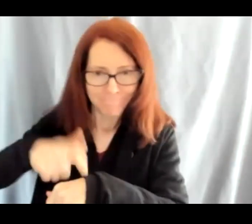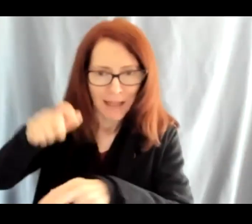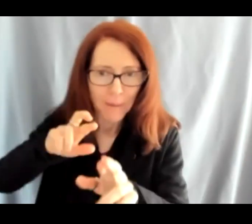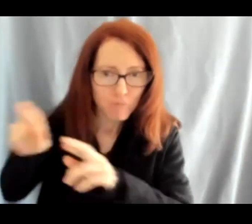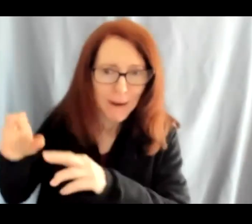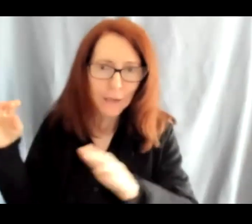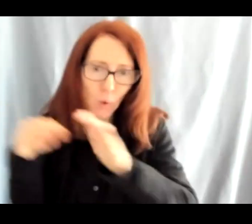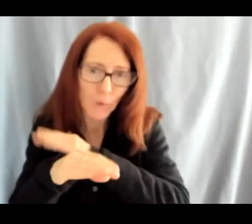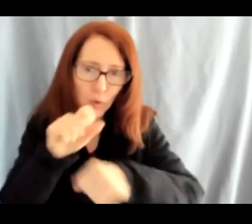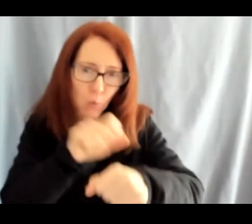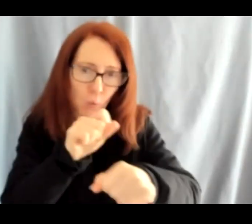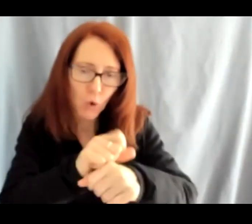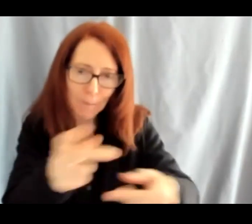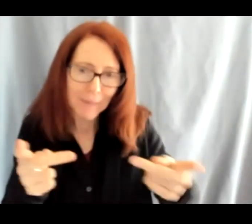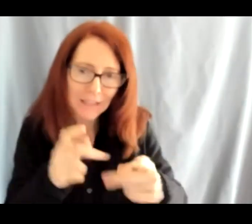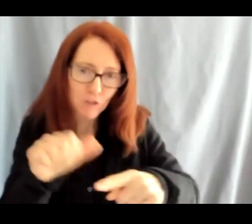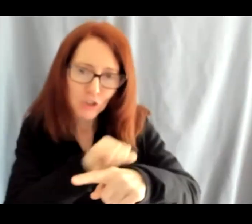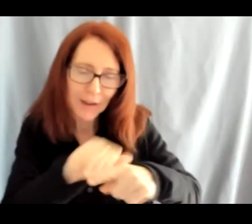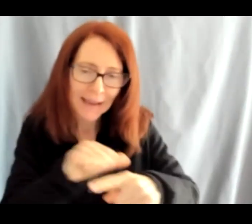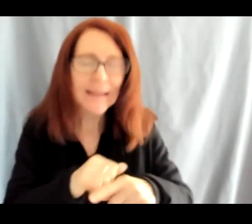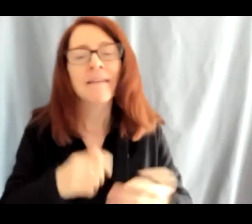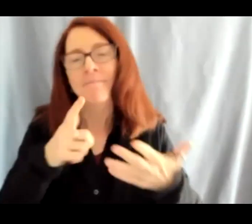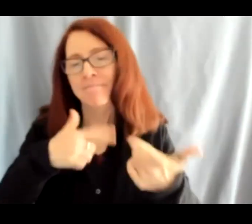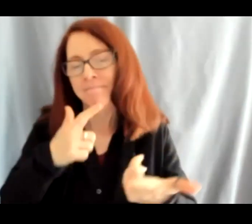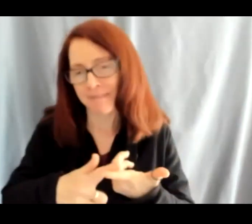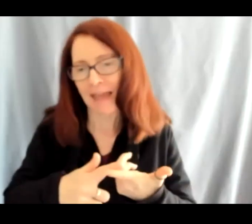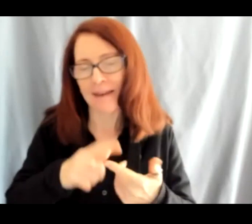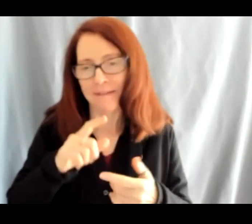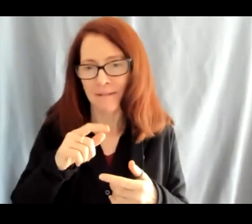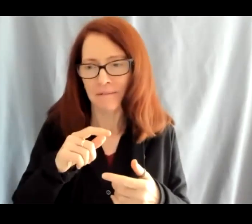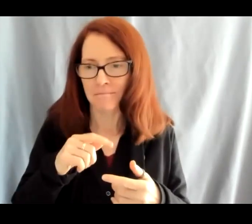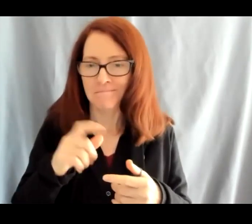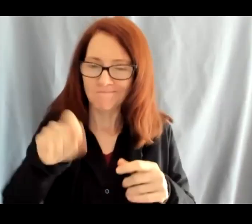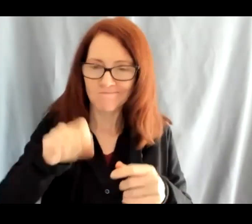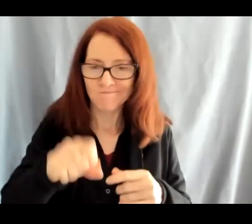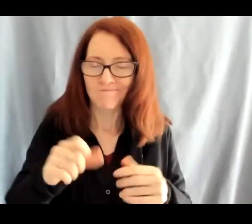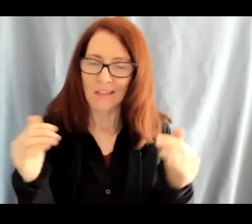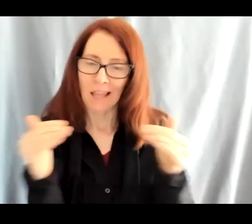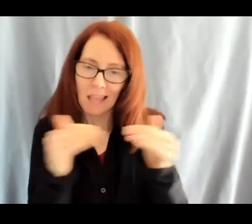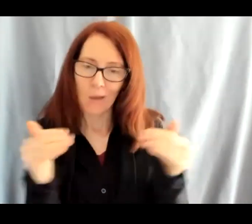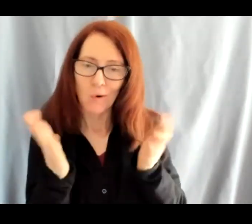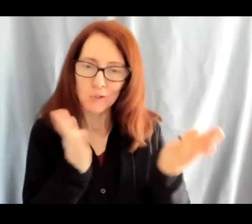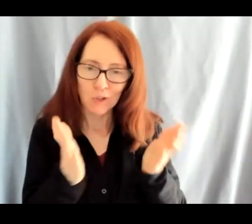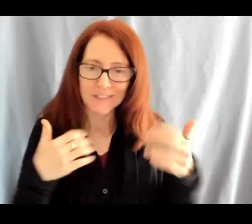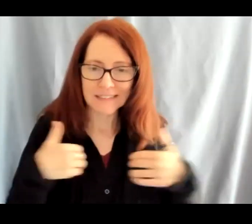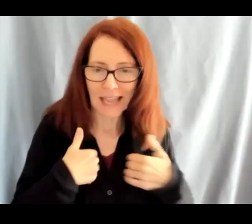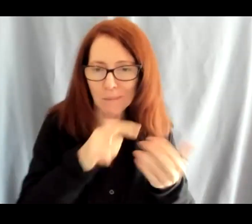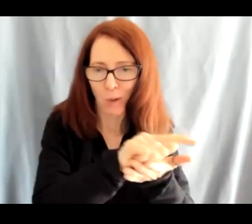they've they've already had their you know they probably are already you know pretty well into learning their tasks